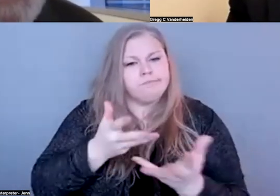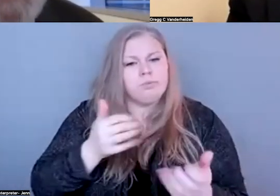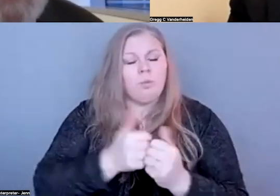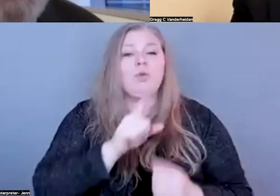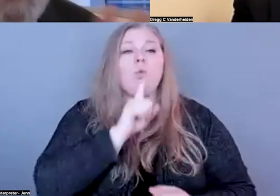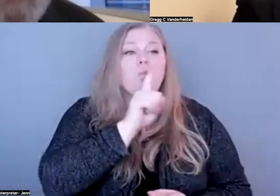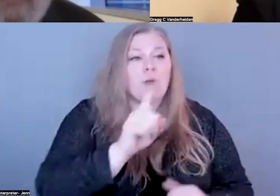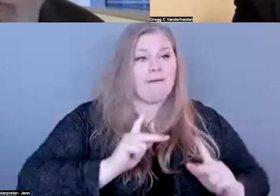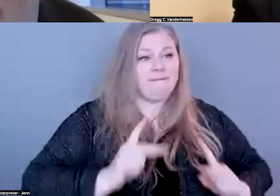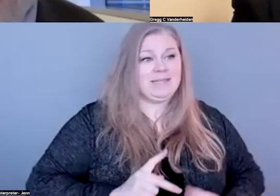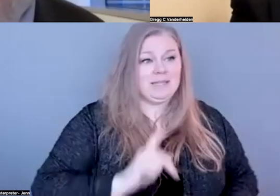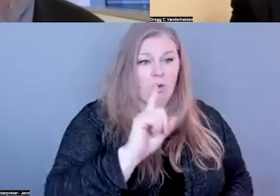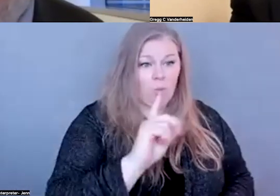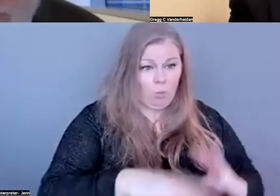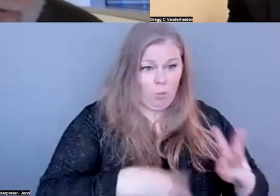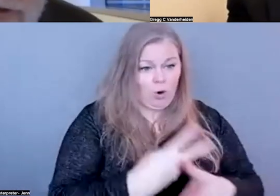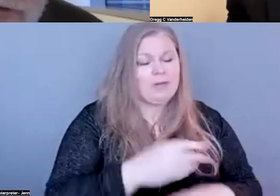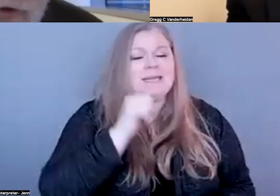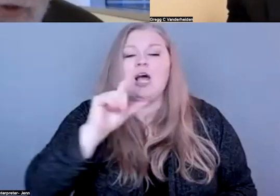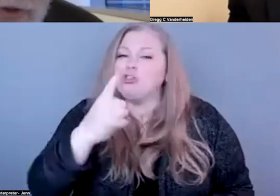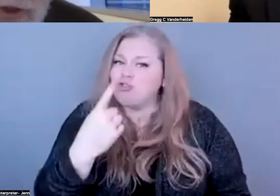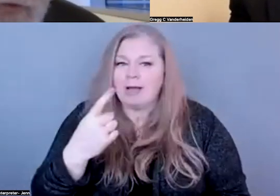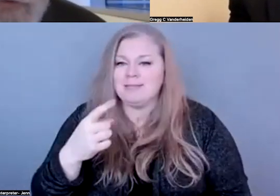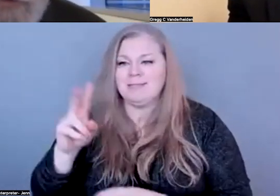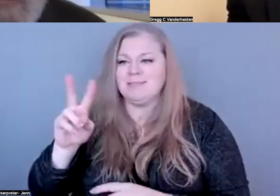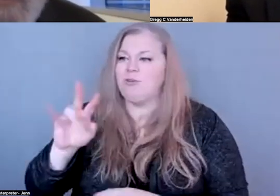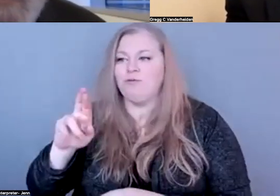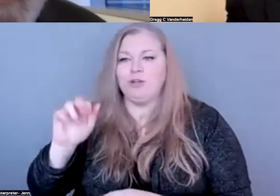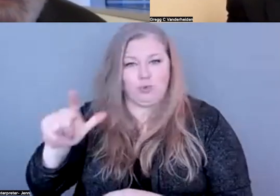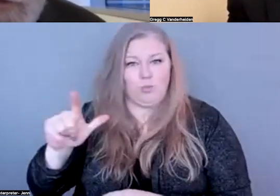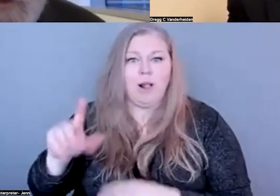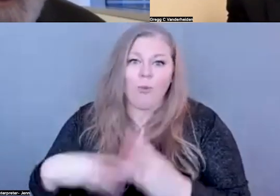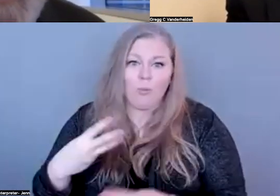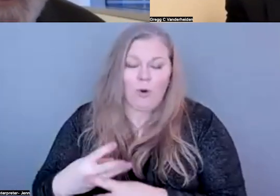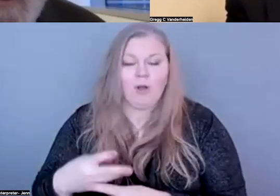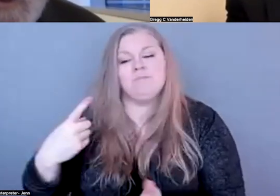not just the virtual world and so he showed examples of ways in which physical objects